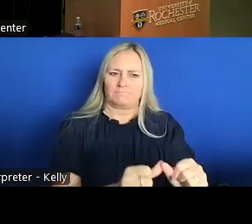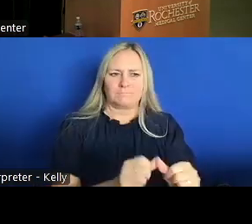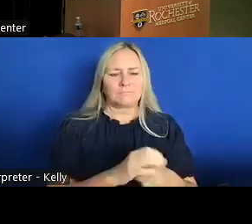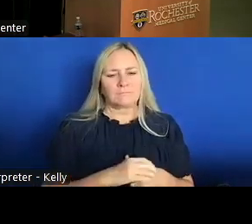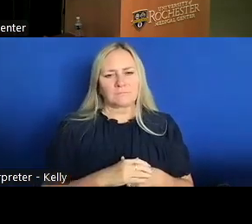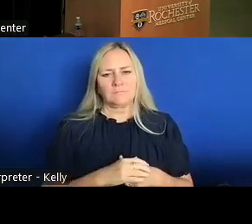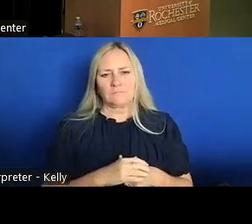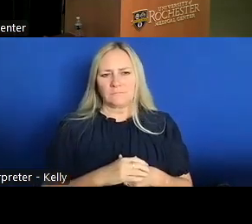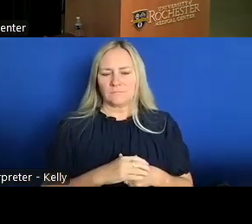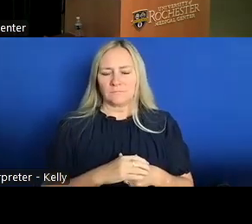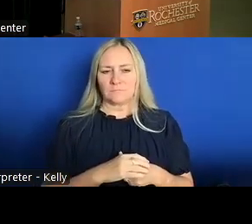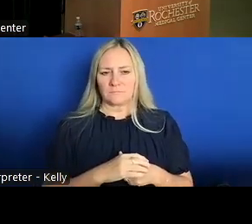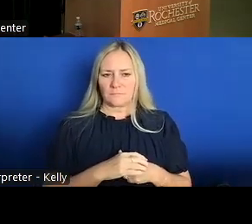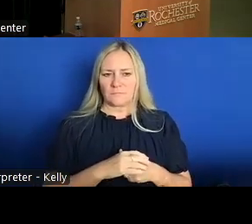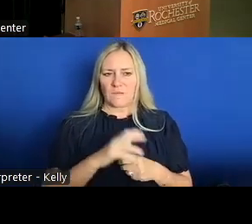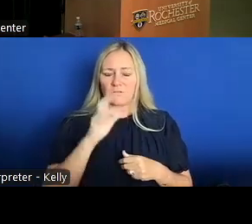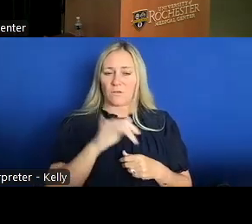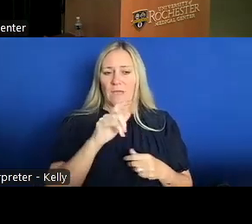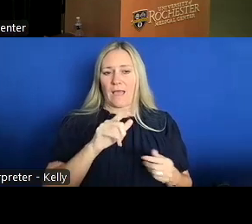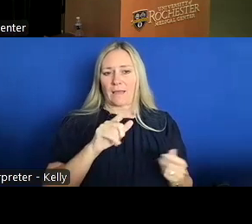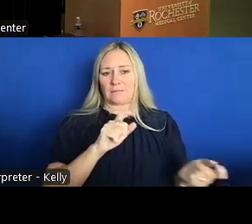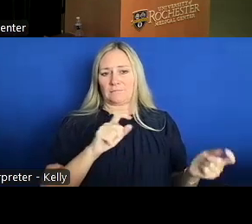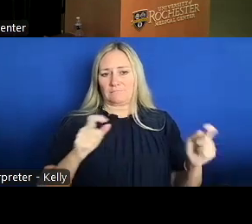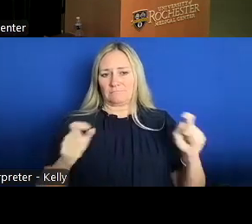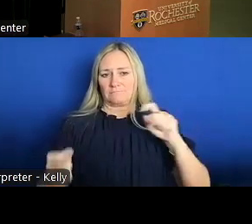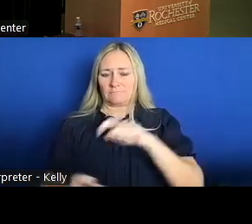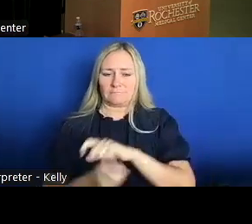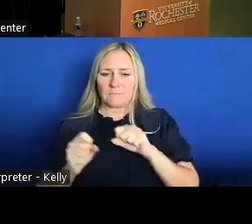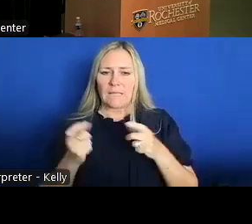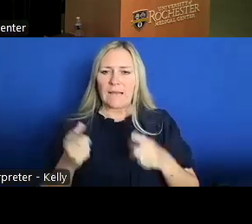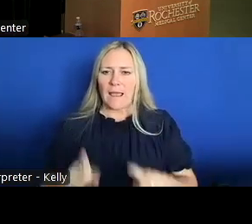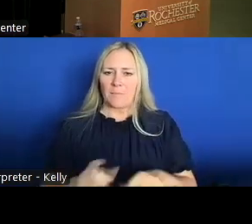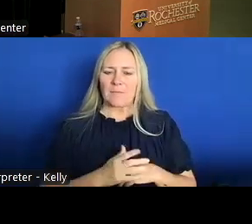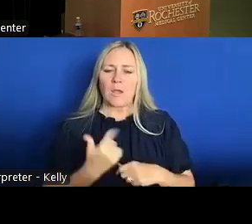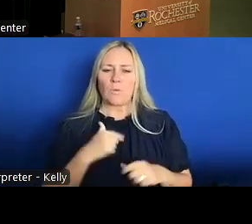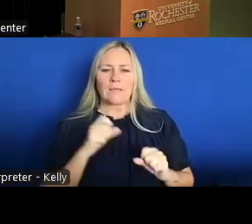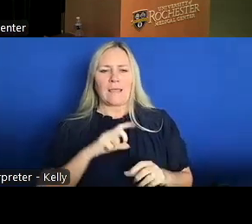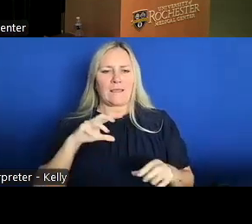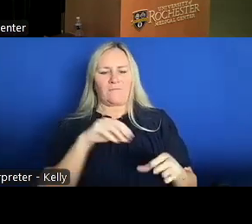that often can happen and that we can be part of that not immediately but over the months as they